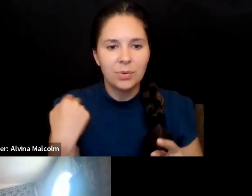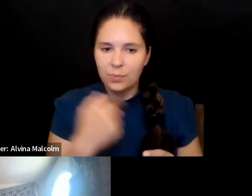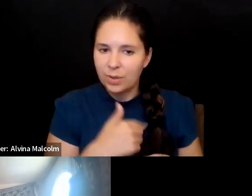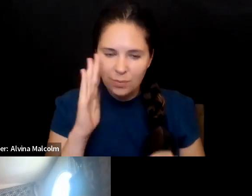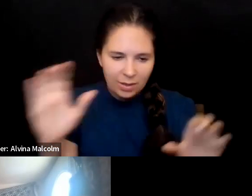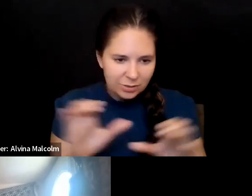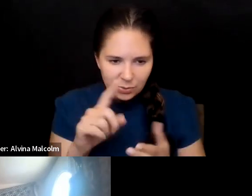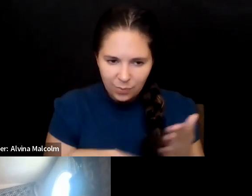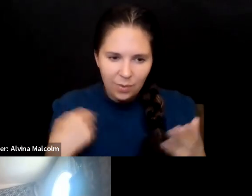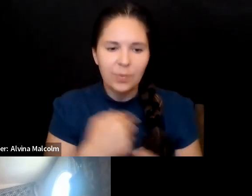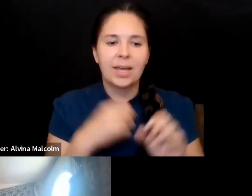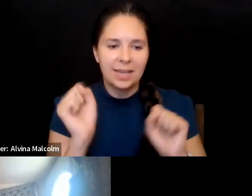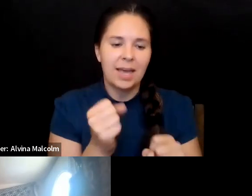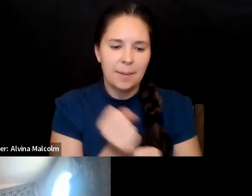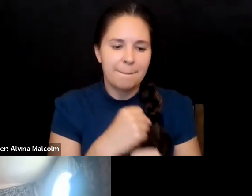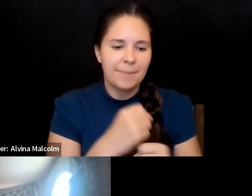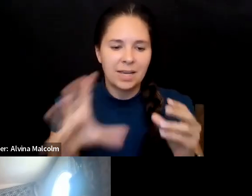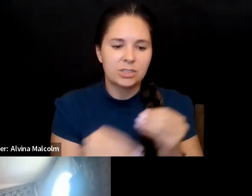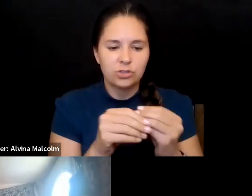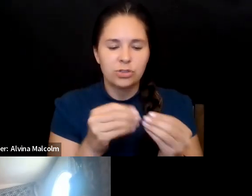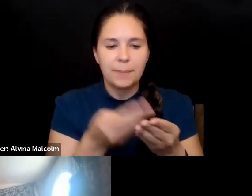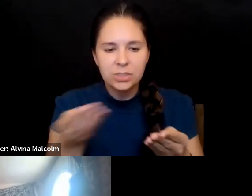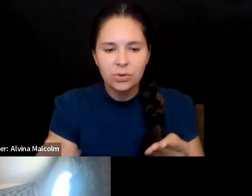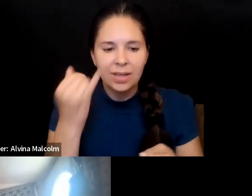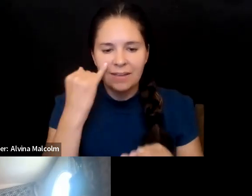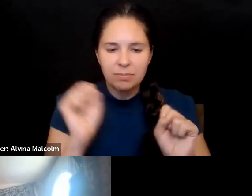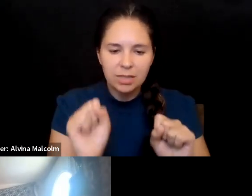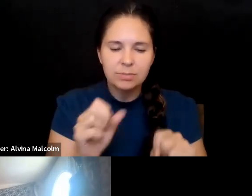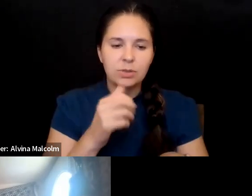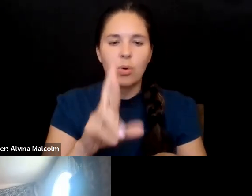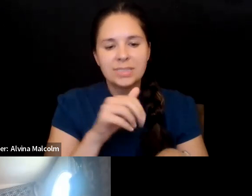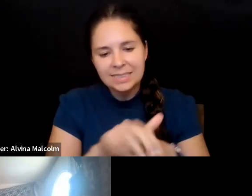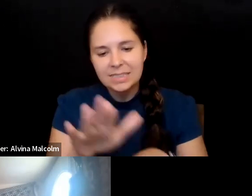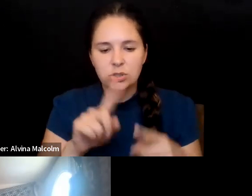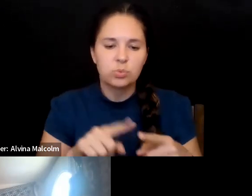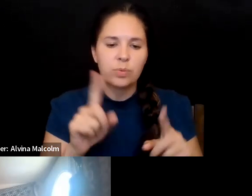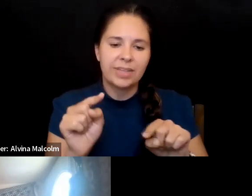accompanied this. We do apologize. The preparedness and allow didn't allow